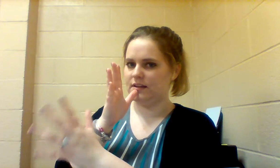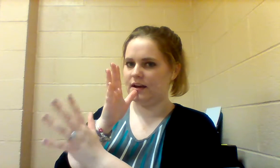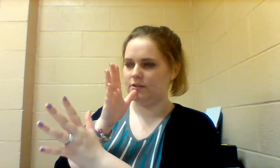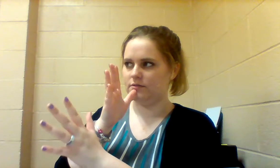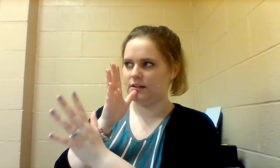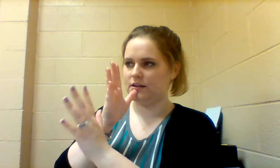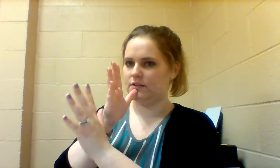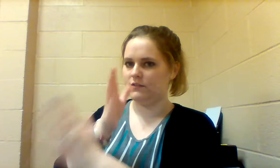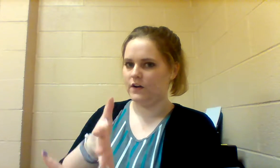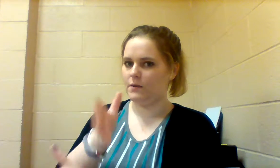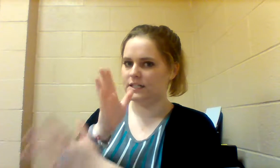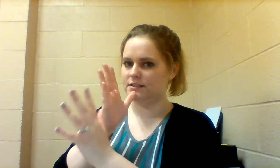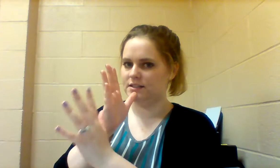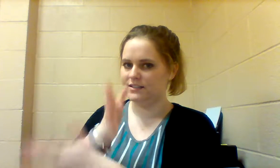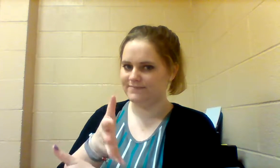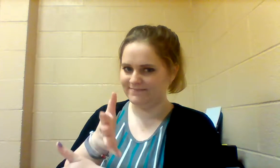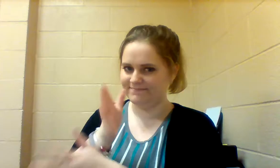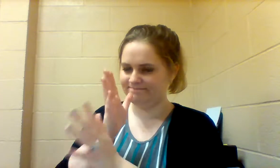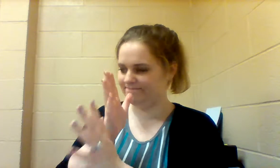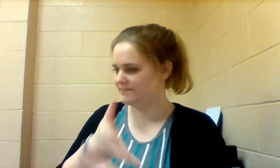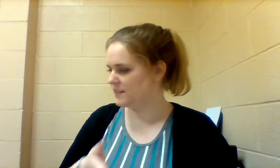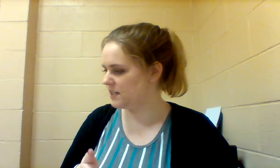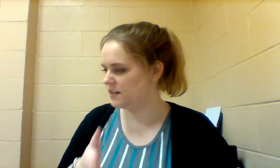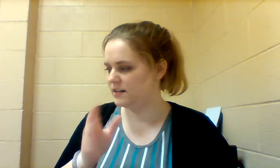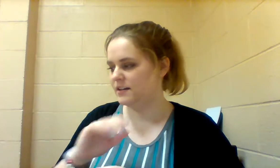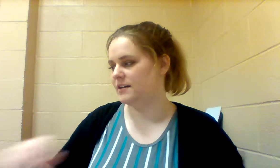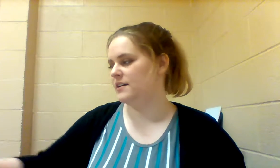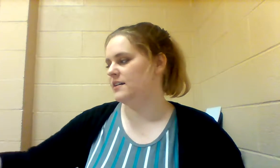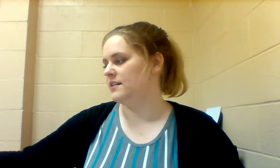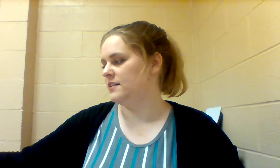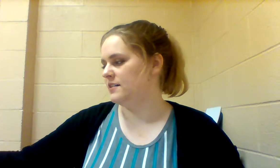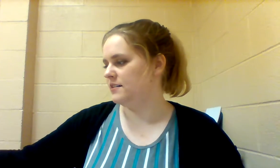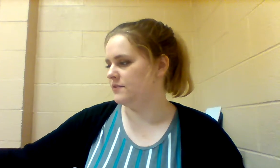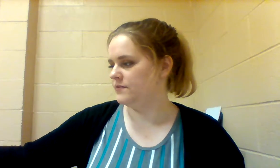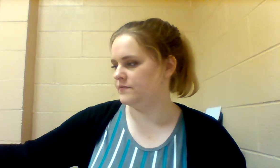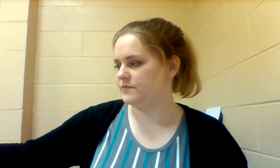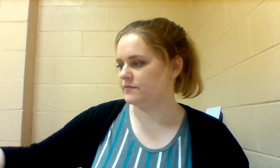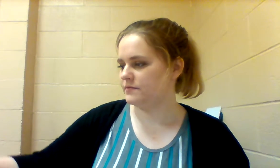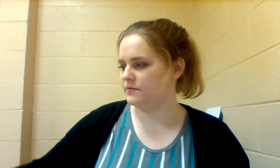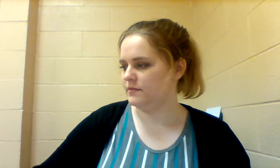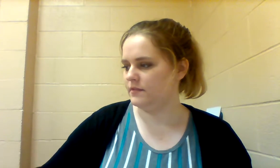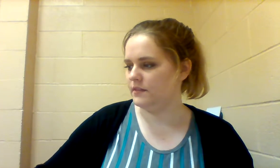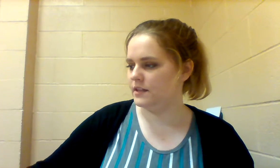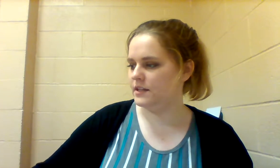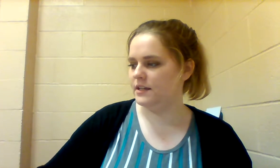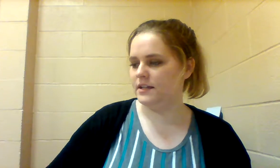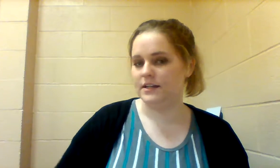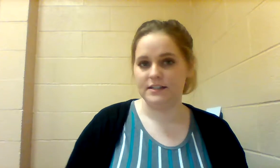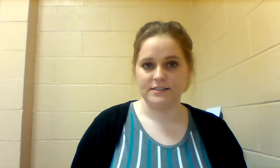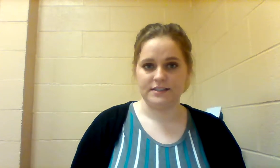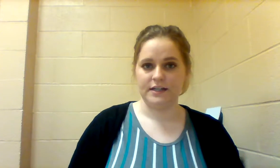out there VOMIT